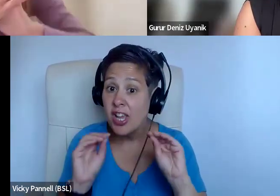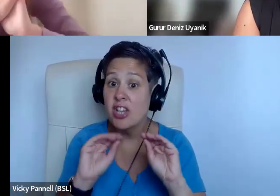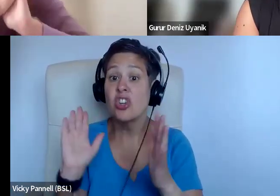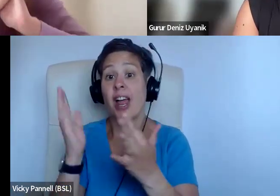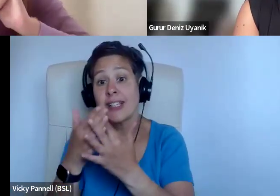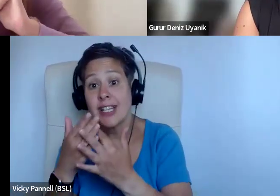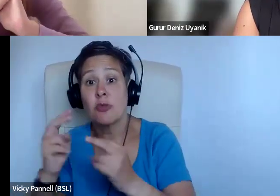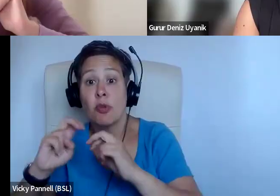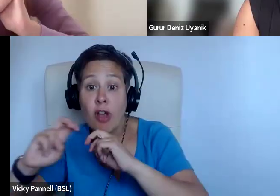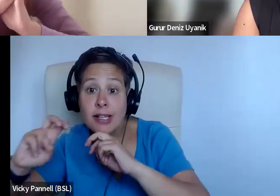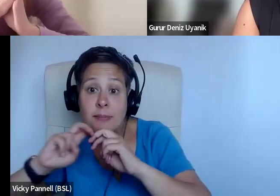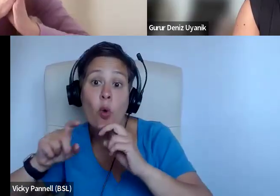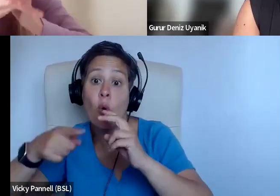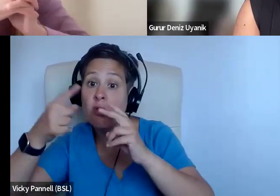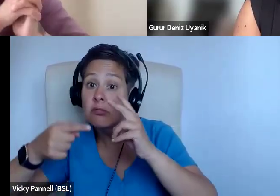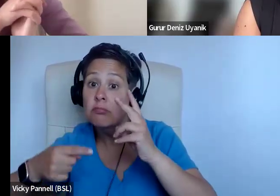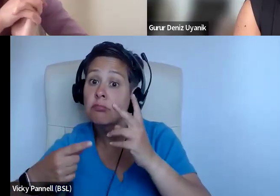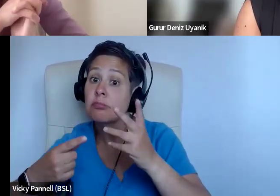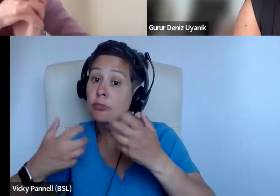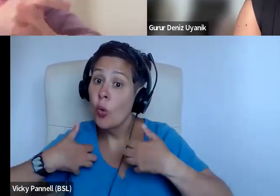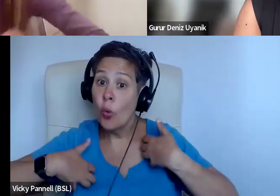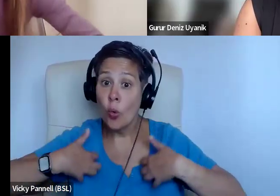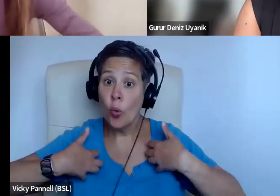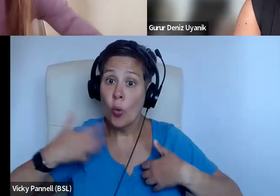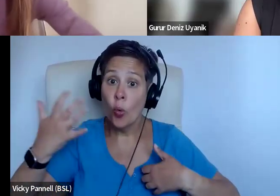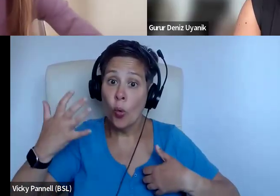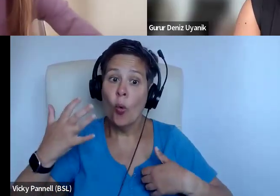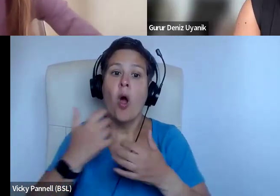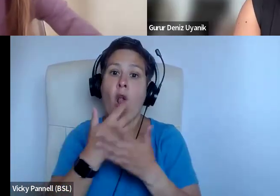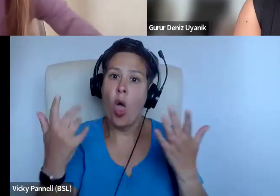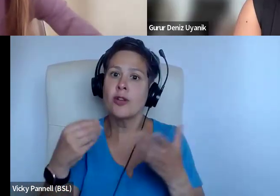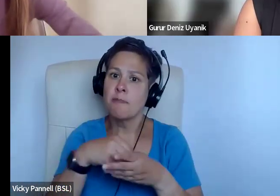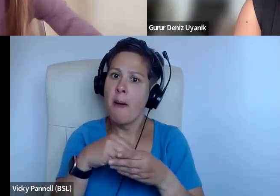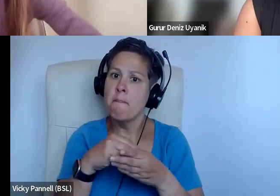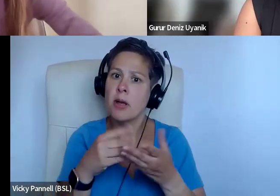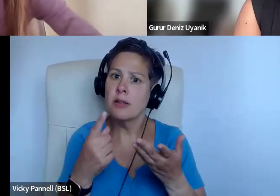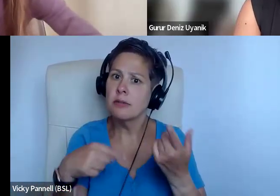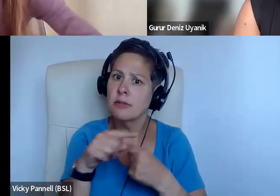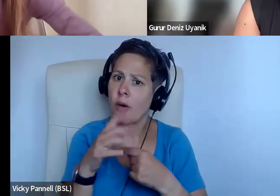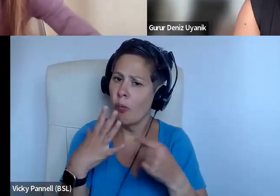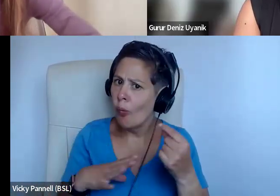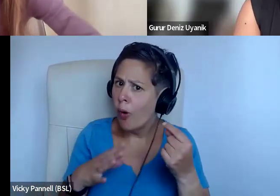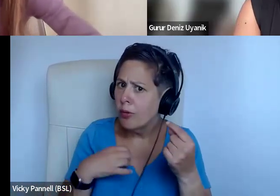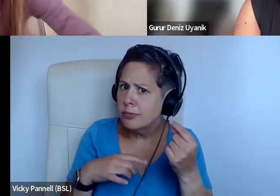So I guess I will move on to our next speaker now before going to questions. So next we're going to hear from a